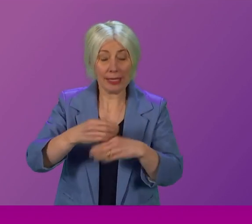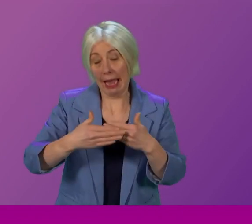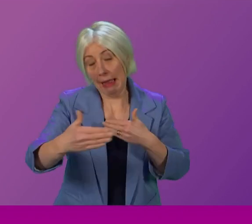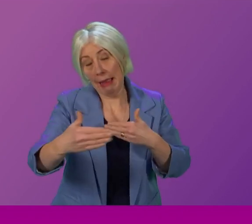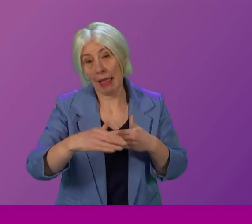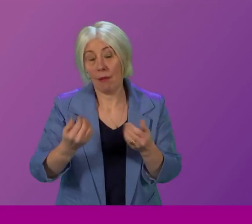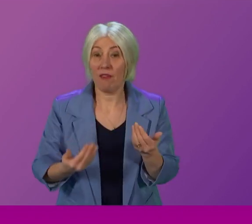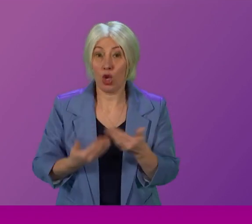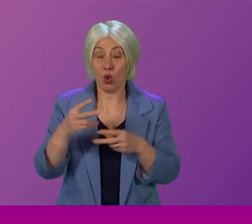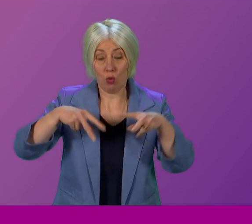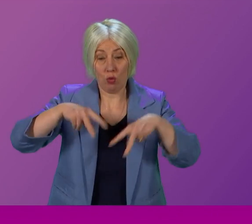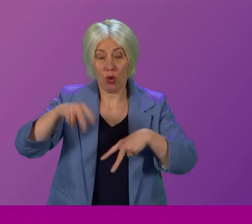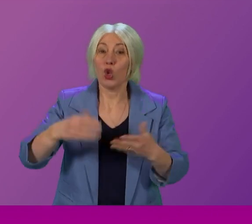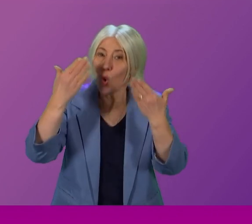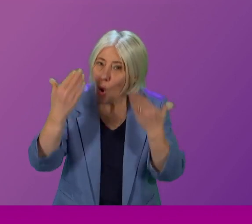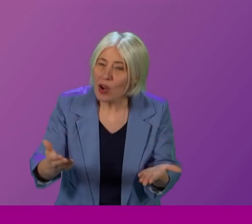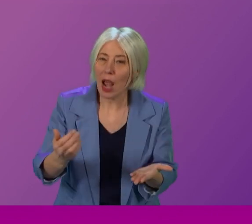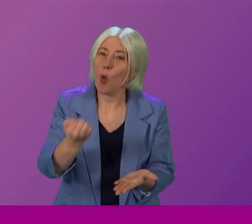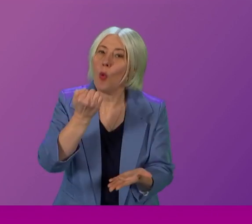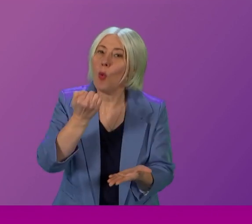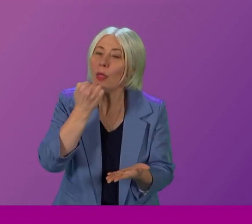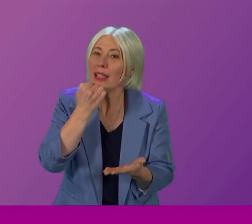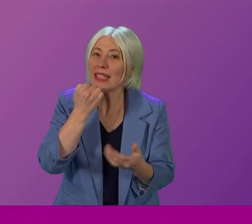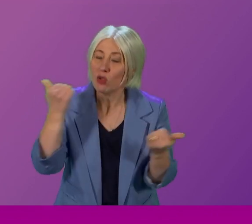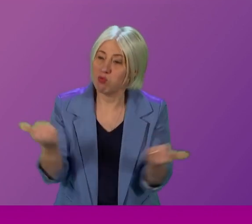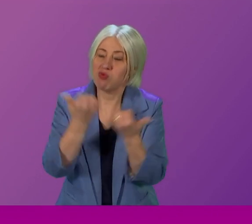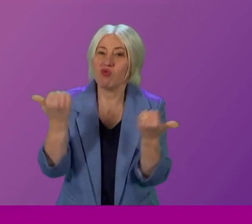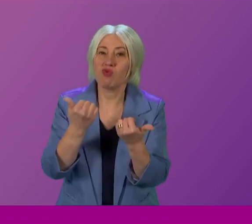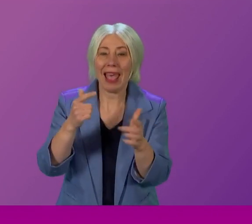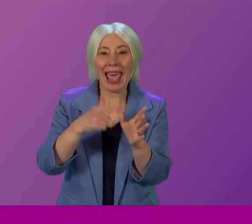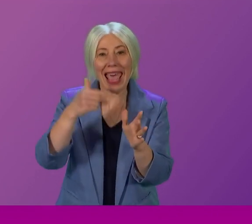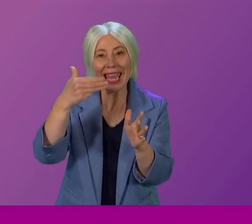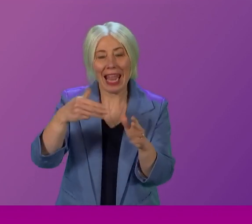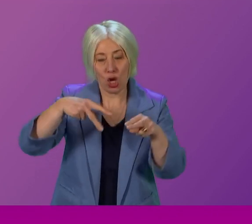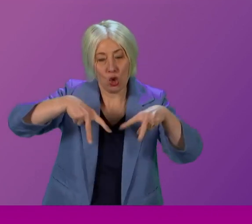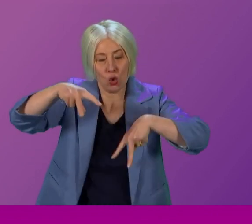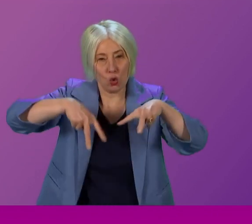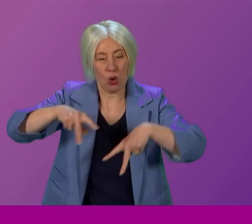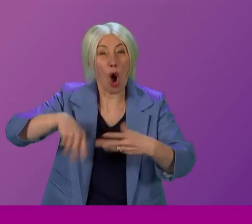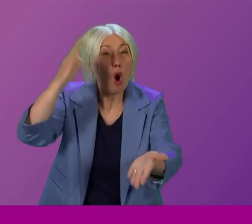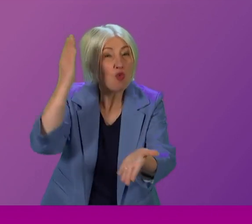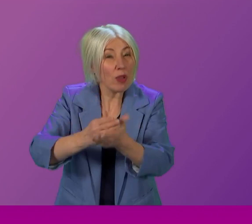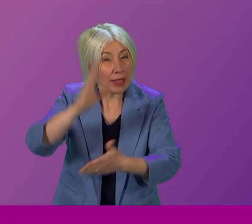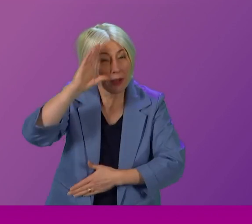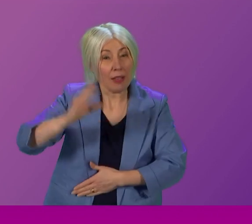Will she now give us a date for completion of the dualling of the A9, or is she really telling us that the Greens are running her Government?